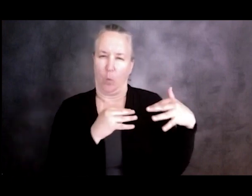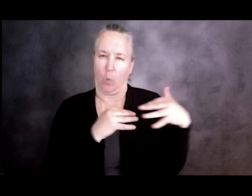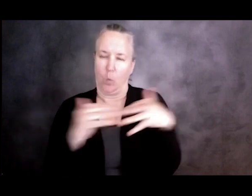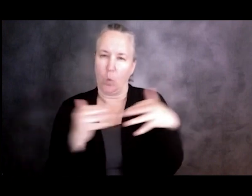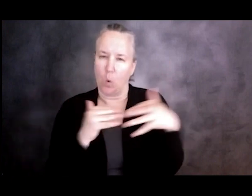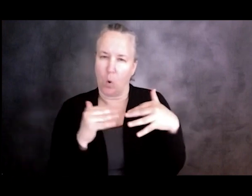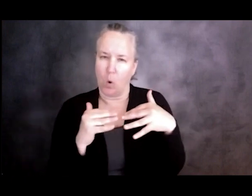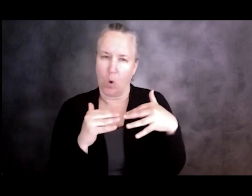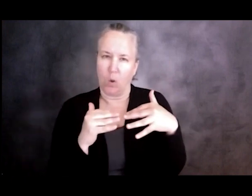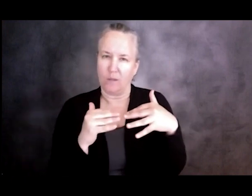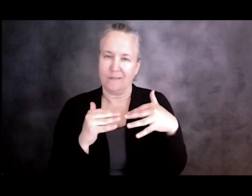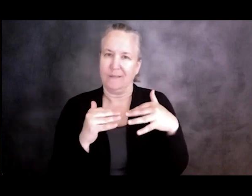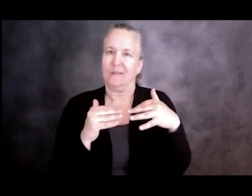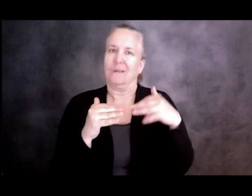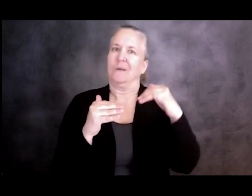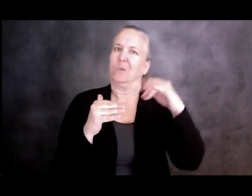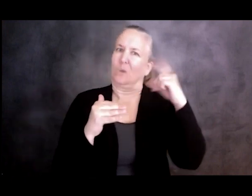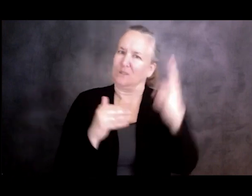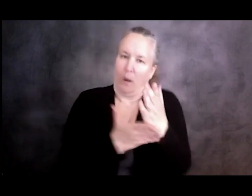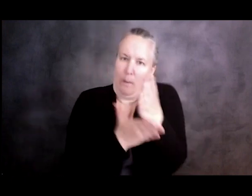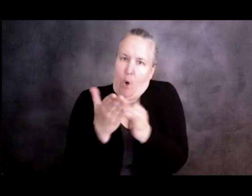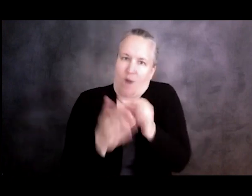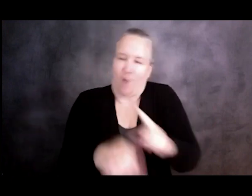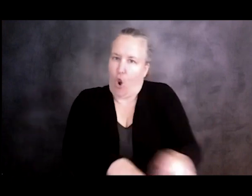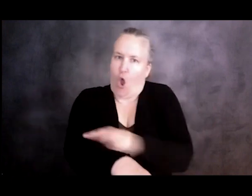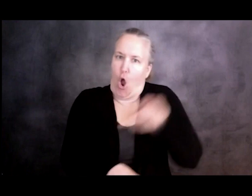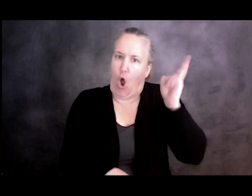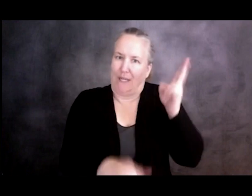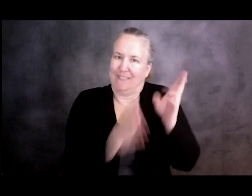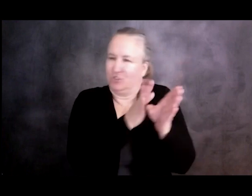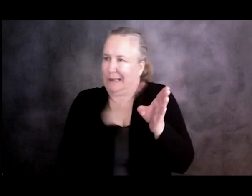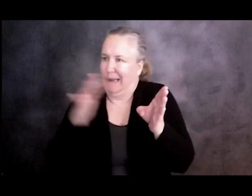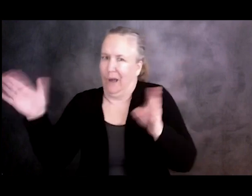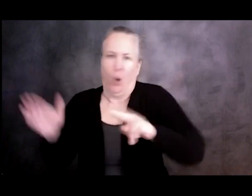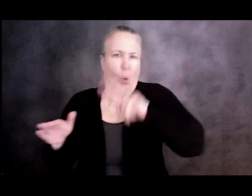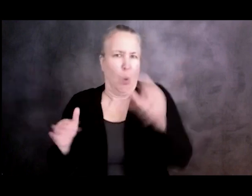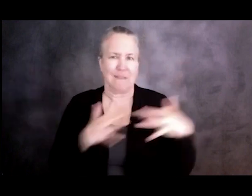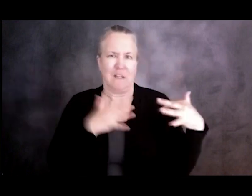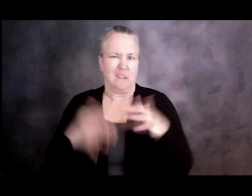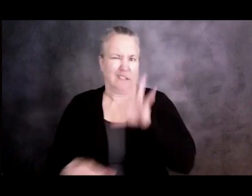one episode in a much longer history of warfare that the United States has been waging pretty much since it was founded.